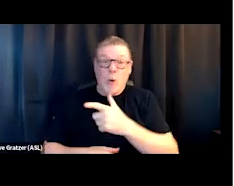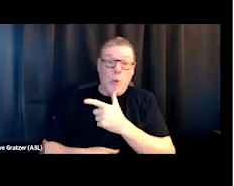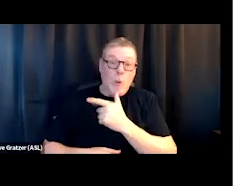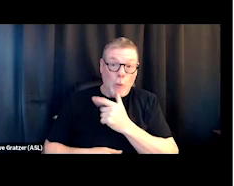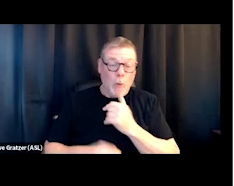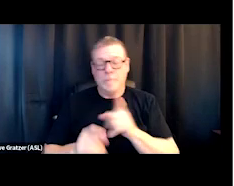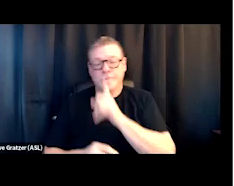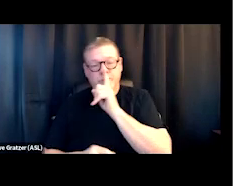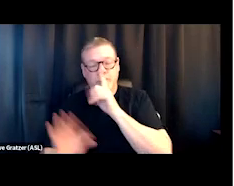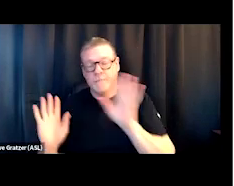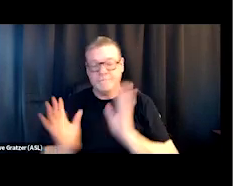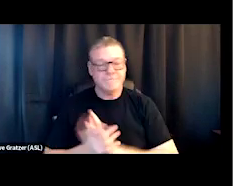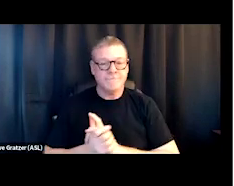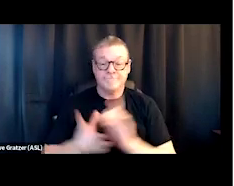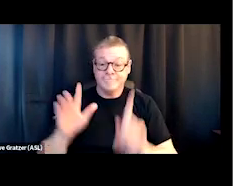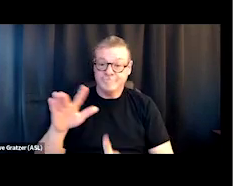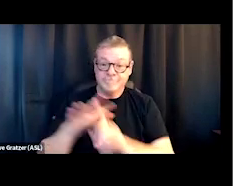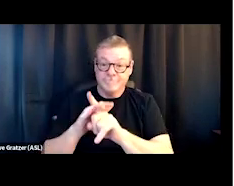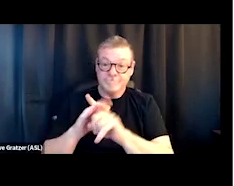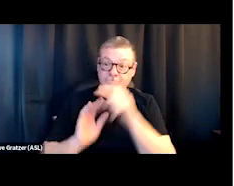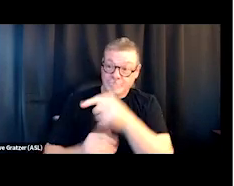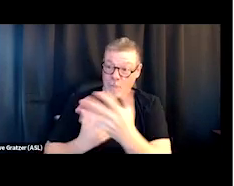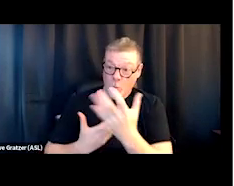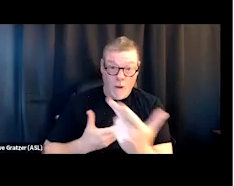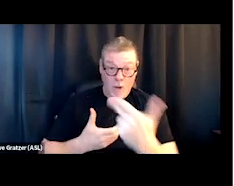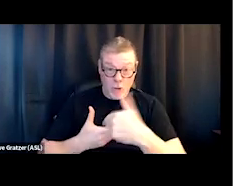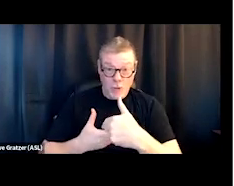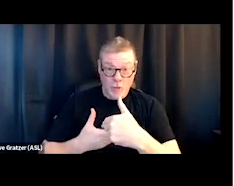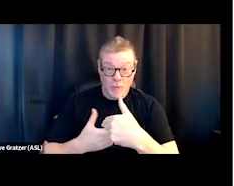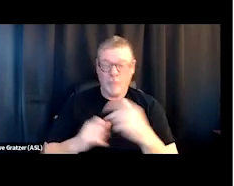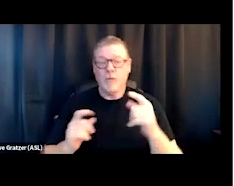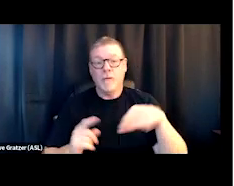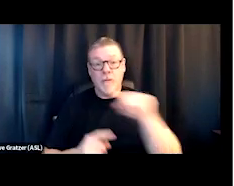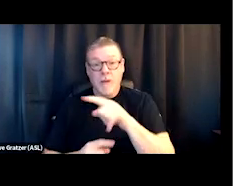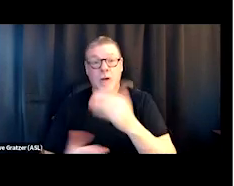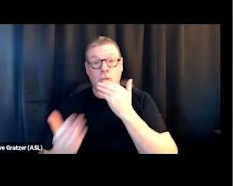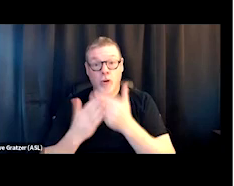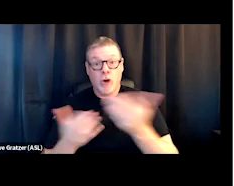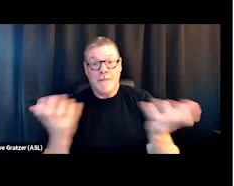when somebody surfaces and wants to be a partner, whether they would be a good partner or not.